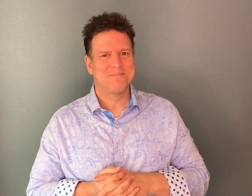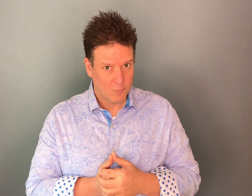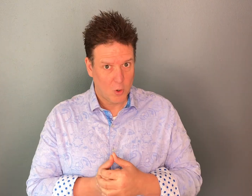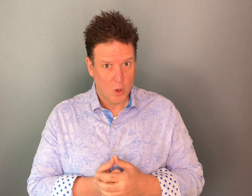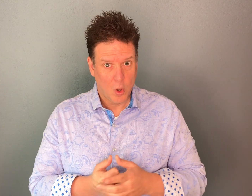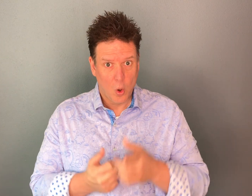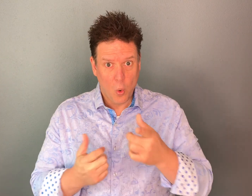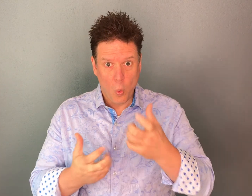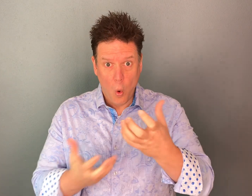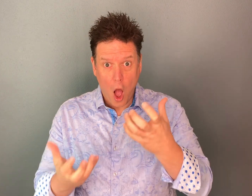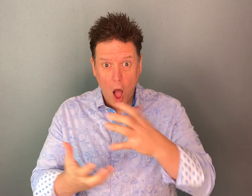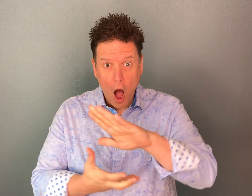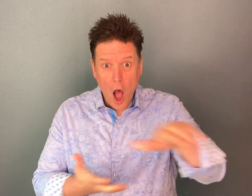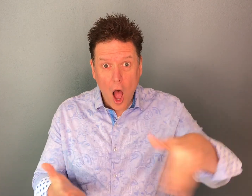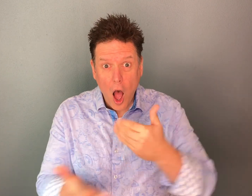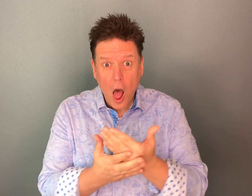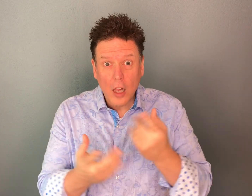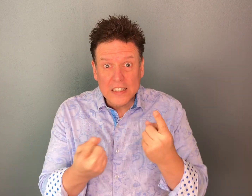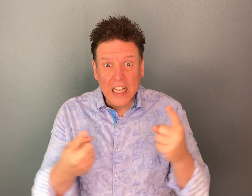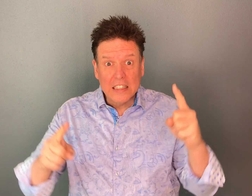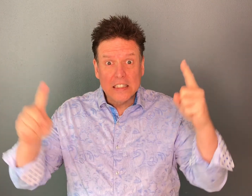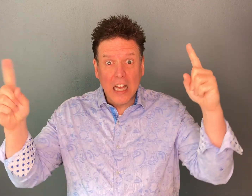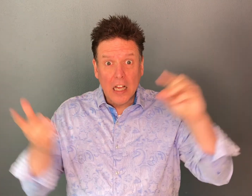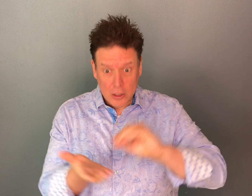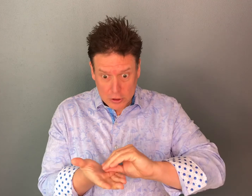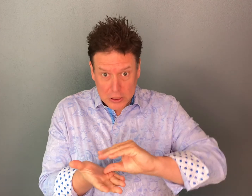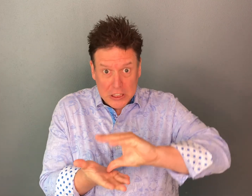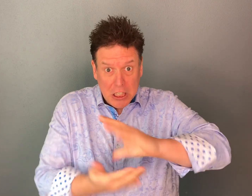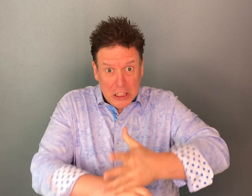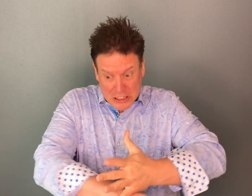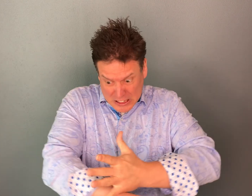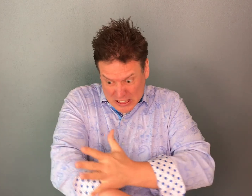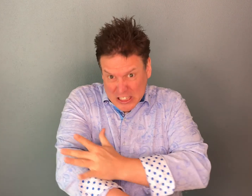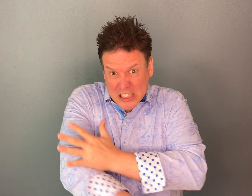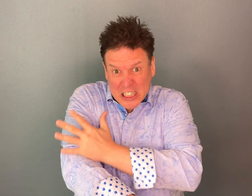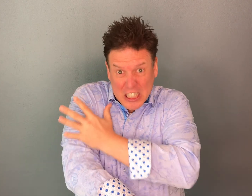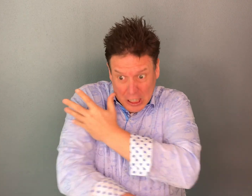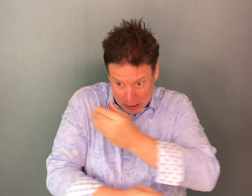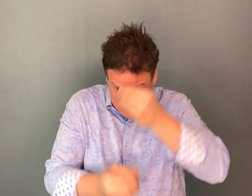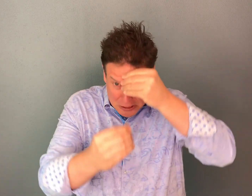Do you want all the success! Do you want your head so